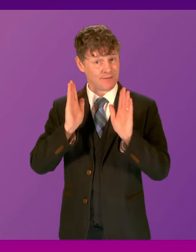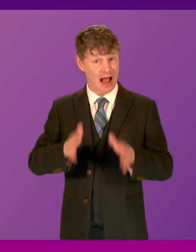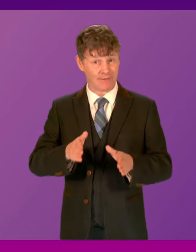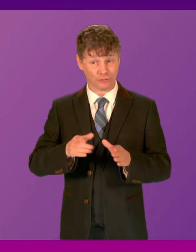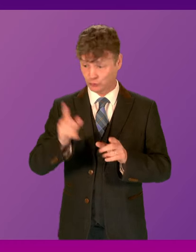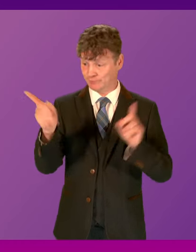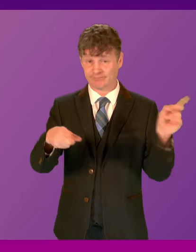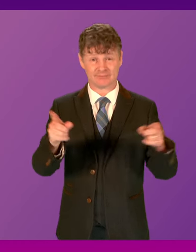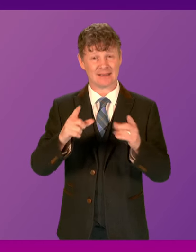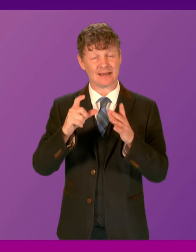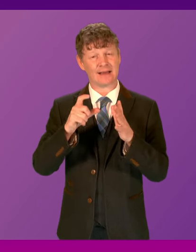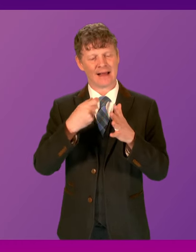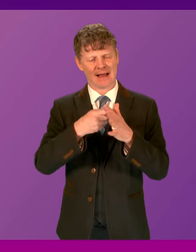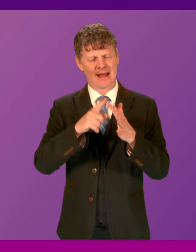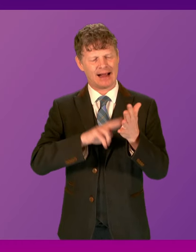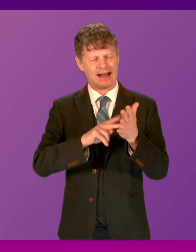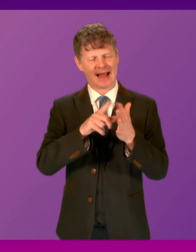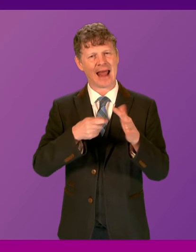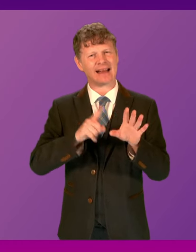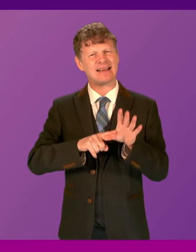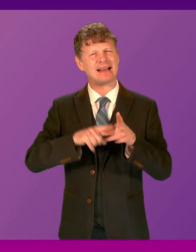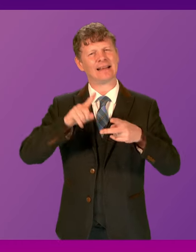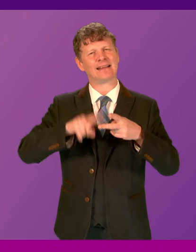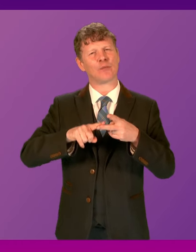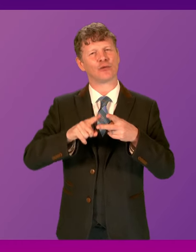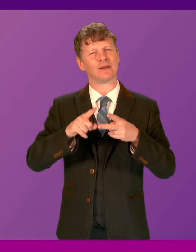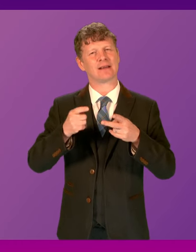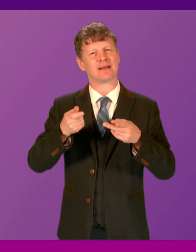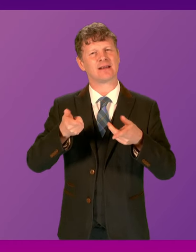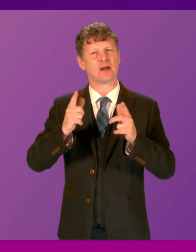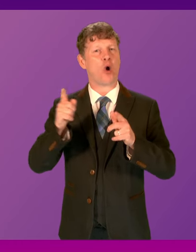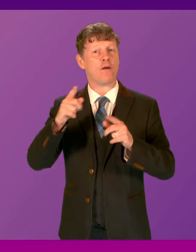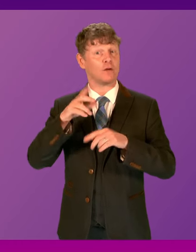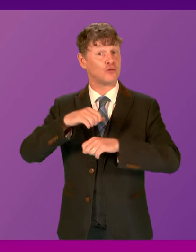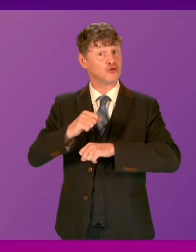the general secretary of the Scottish Police Federation, has said that officers